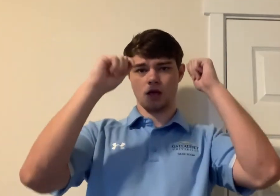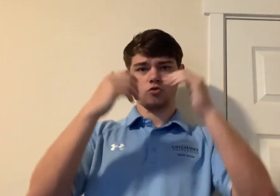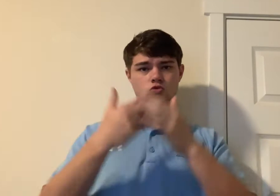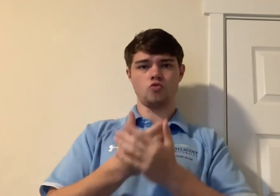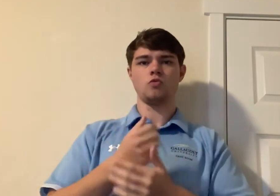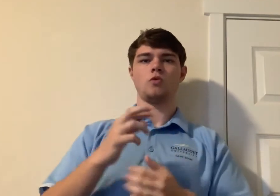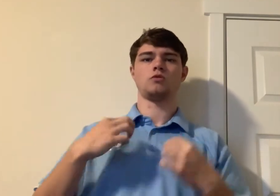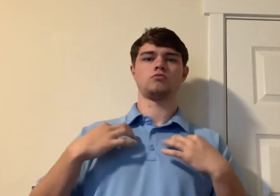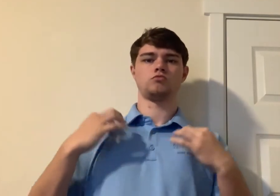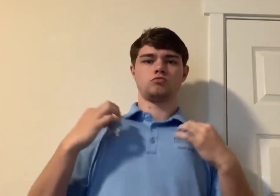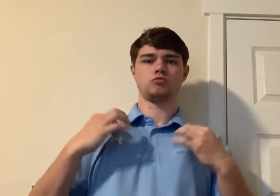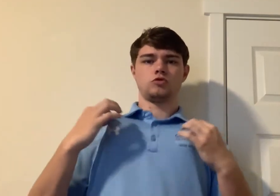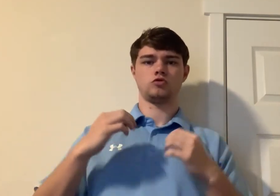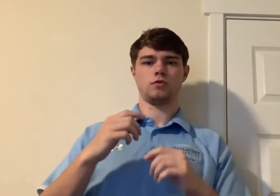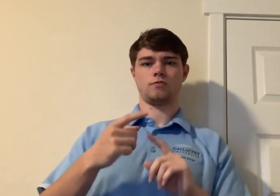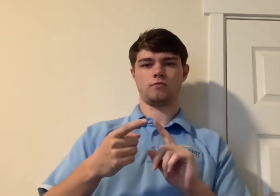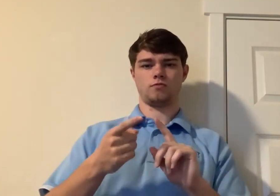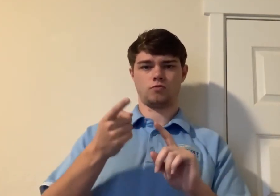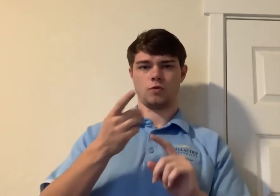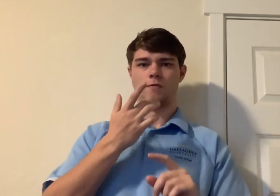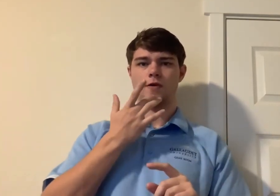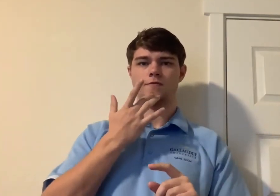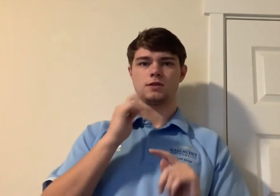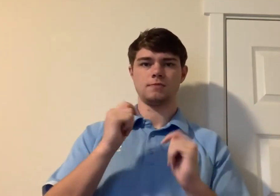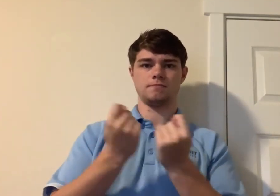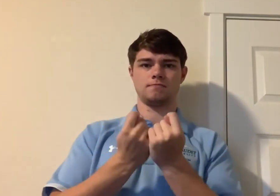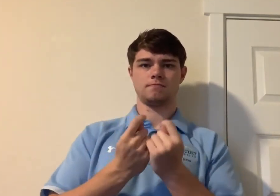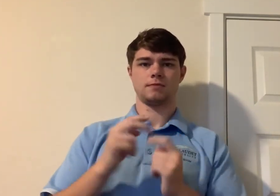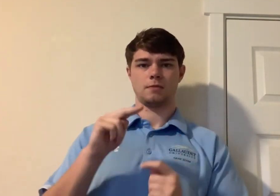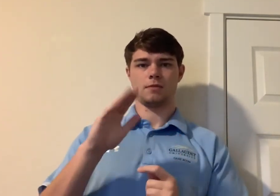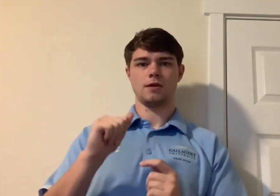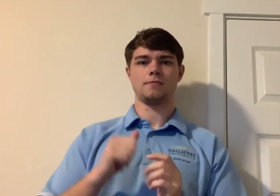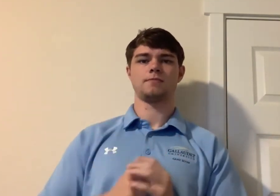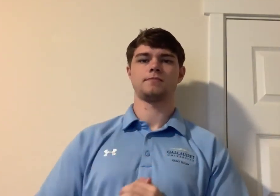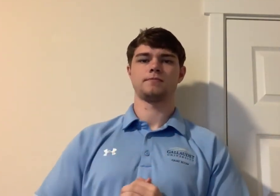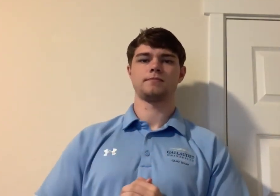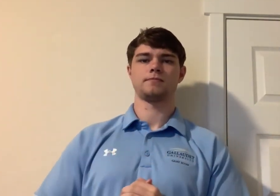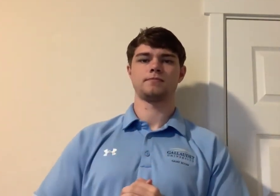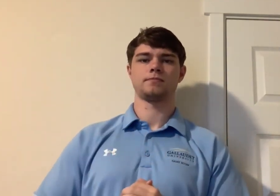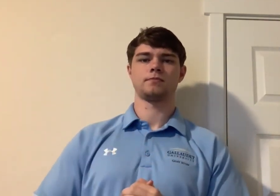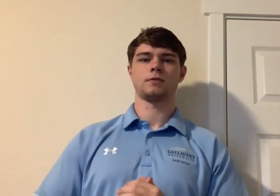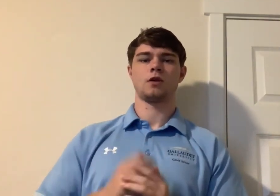A new hat or t shirt of your favorite NBA team